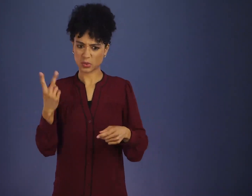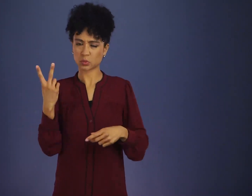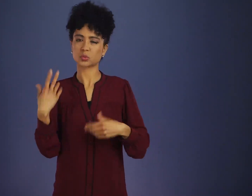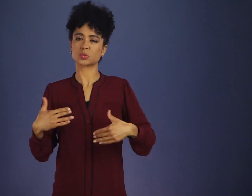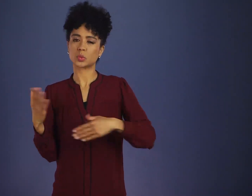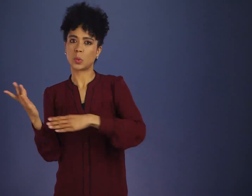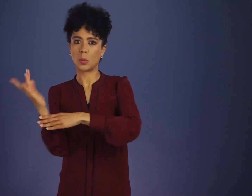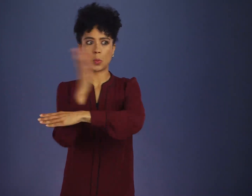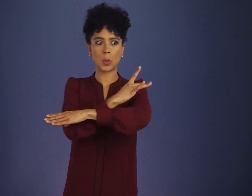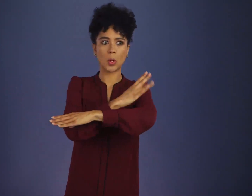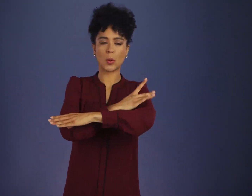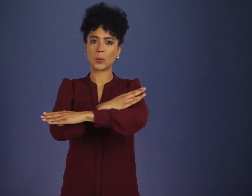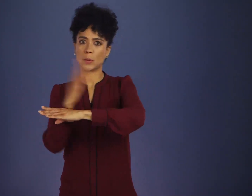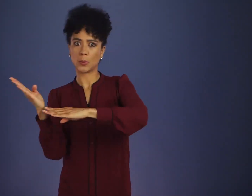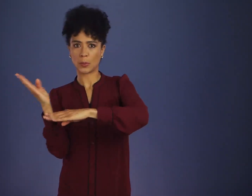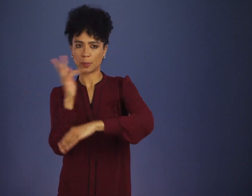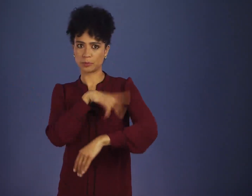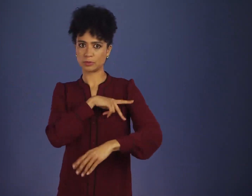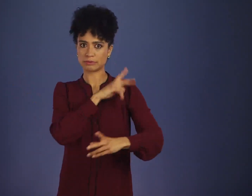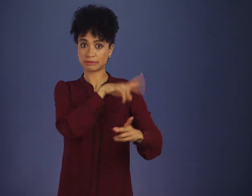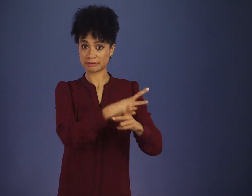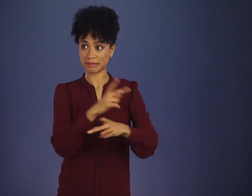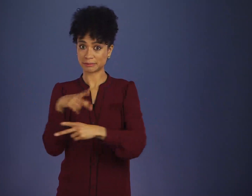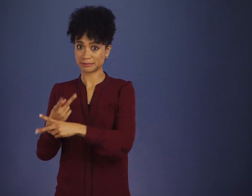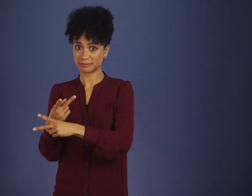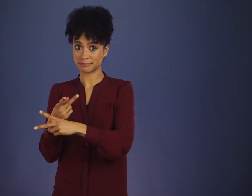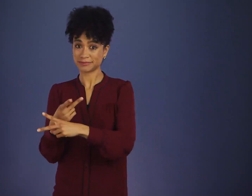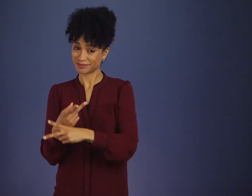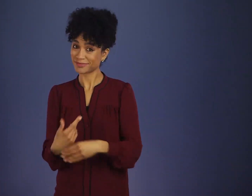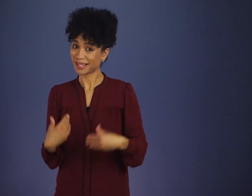types with which A.A. and the whole world abound.